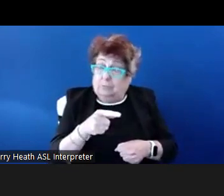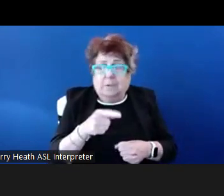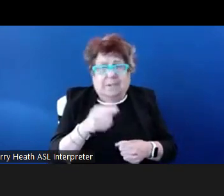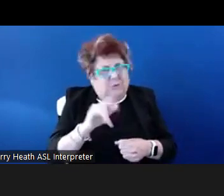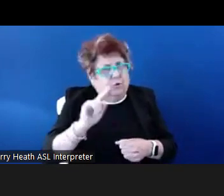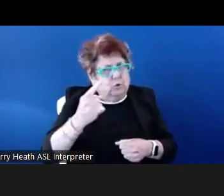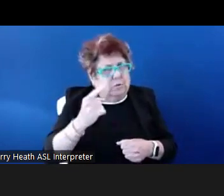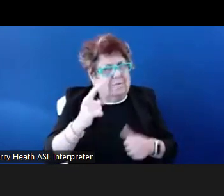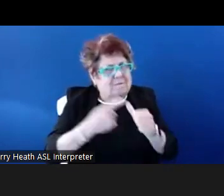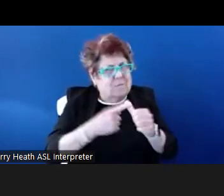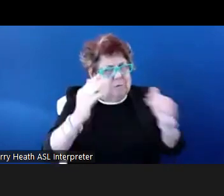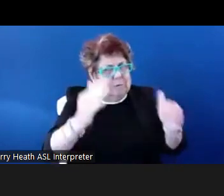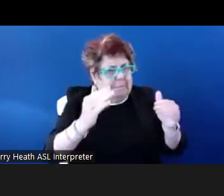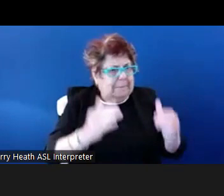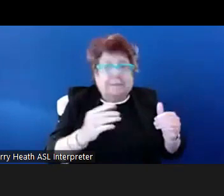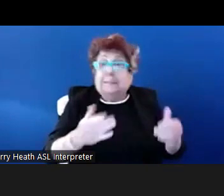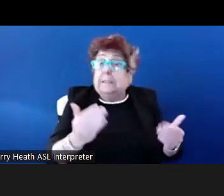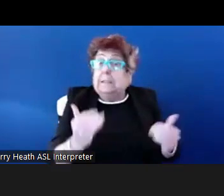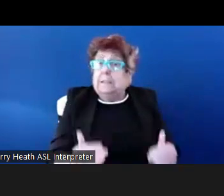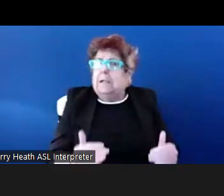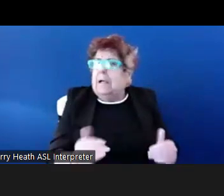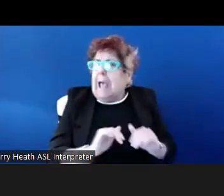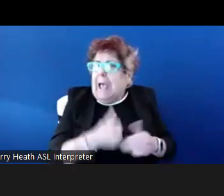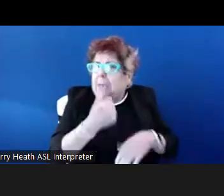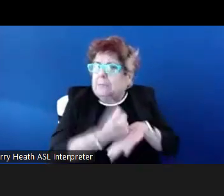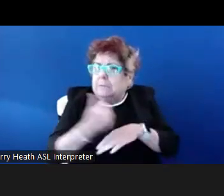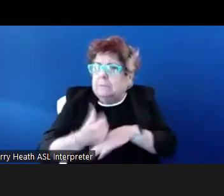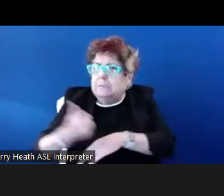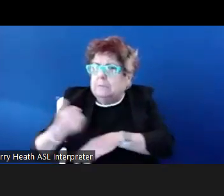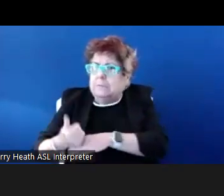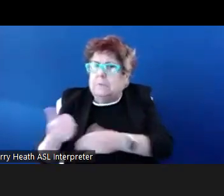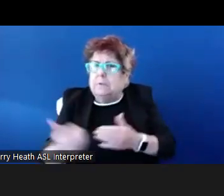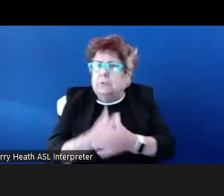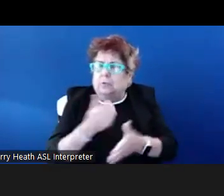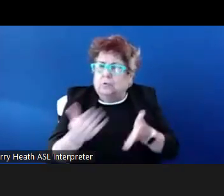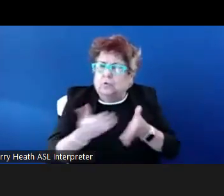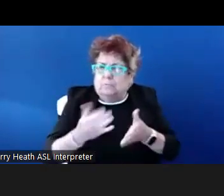is really how do you actually implement those new services and benefits that are covered under Medicaid and to do so